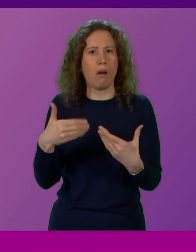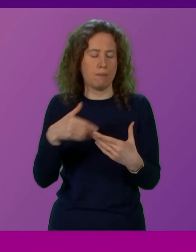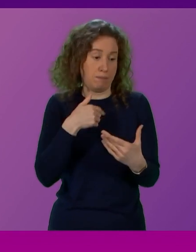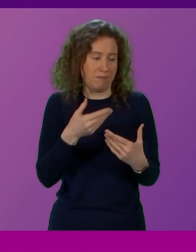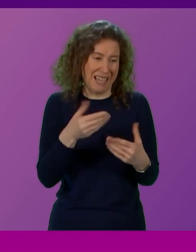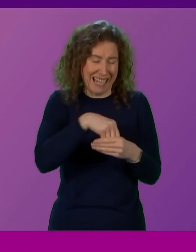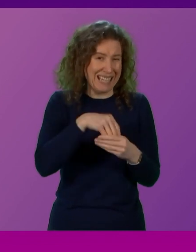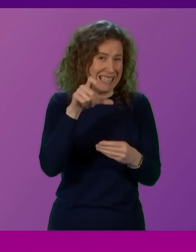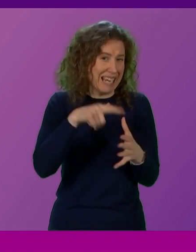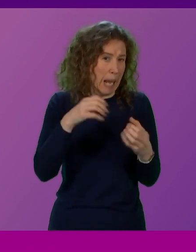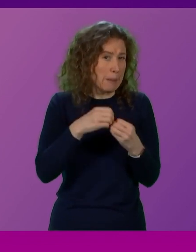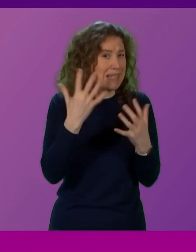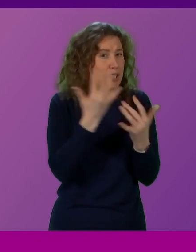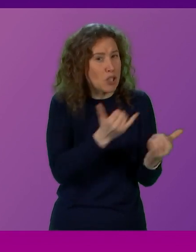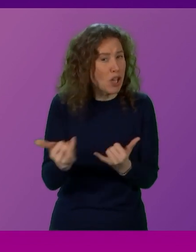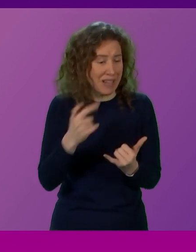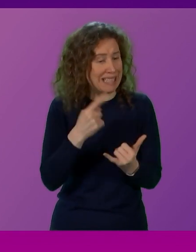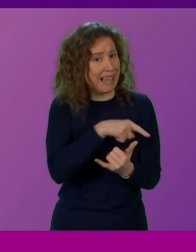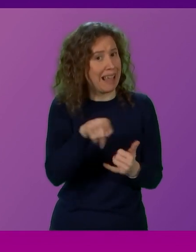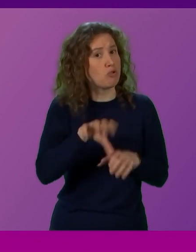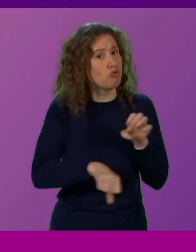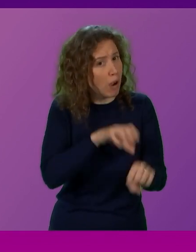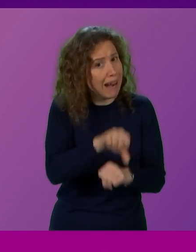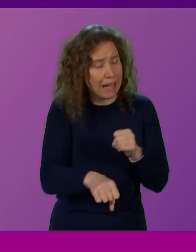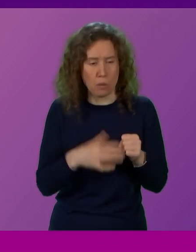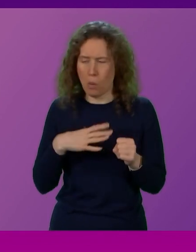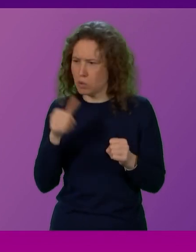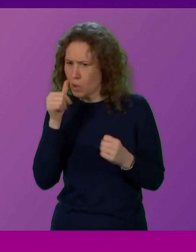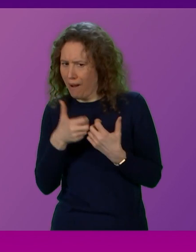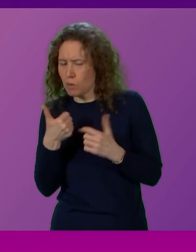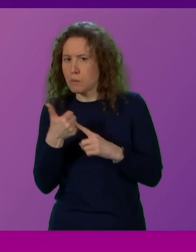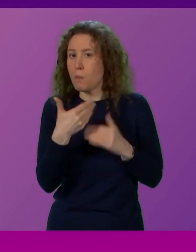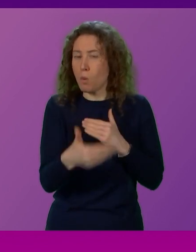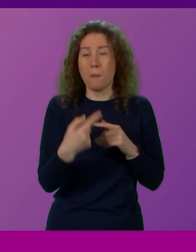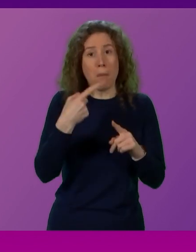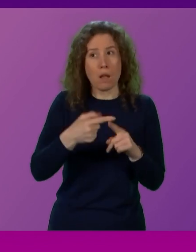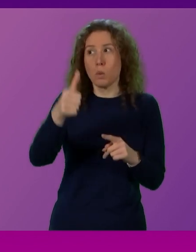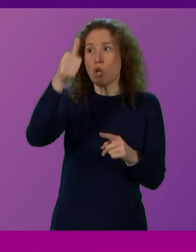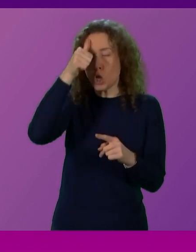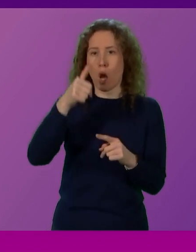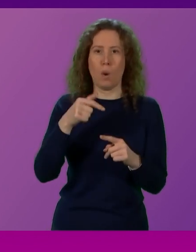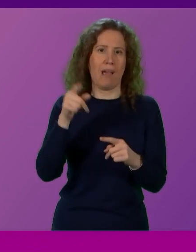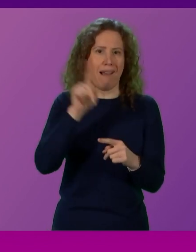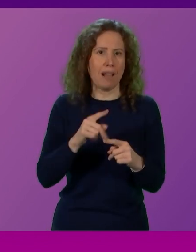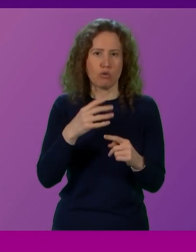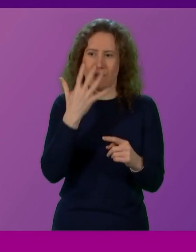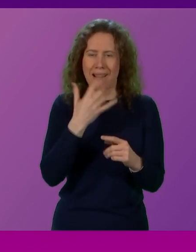Scotland survey. Secondly, we all know that rip-off energy bills are exploiting people and putting their lives at risk.